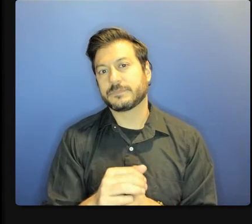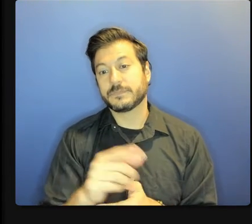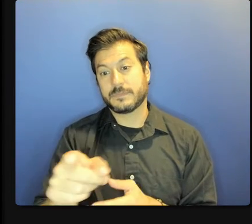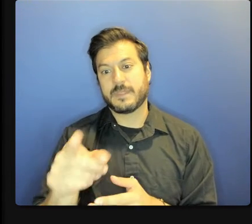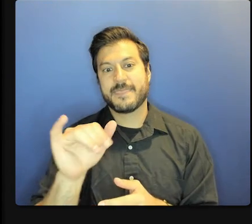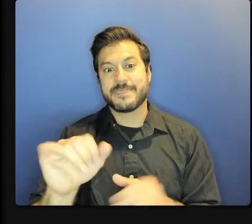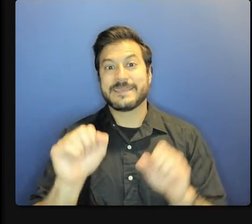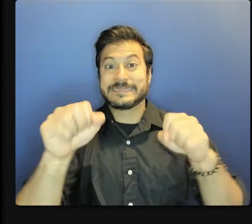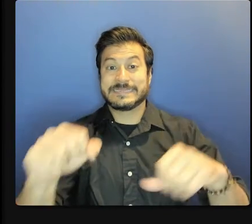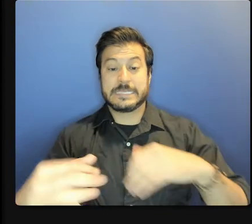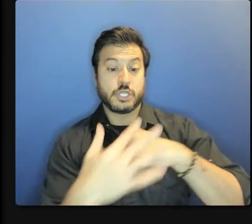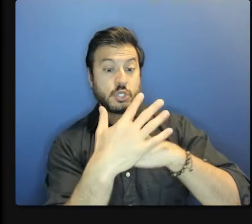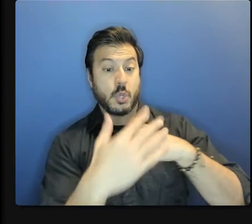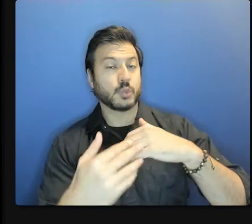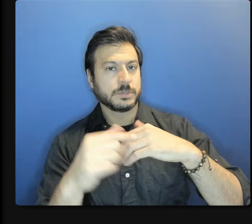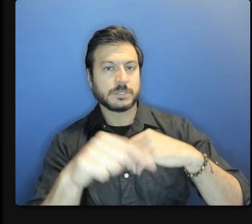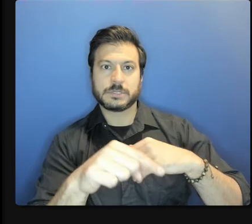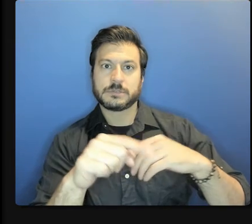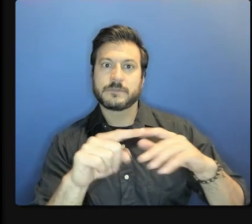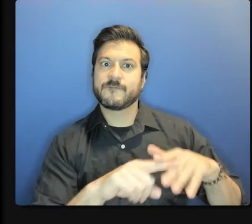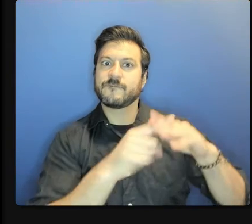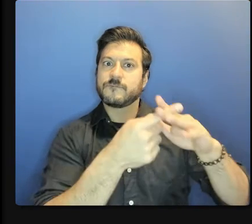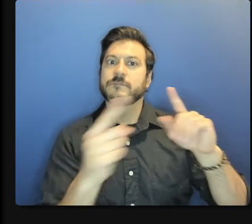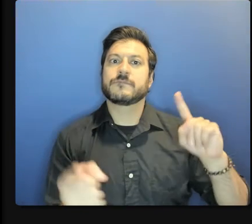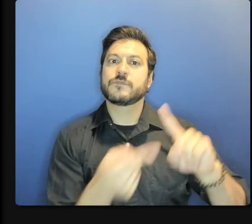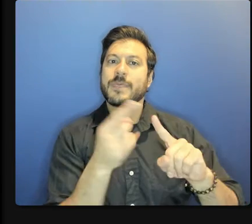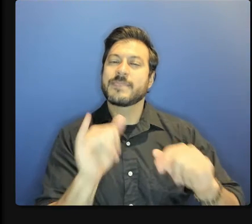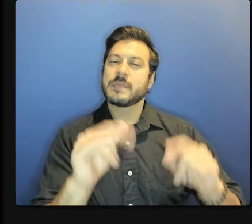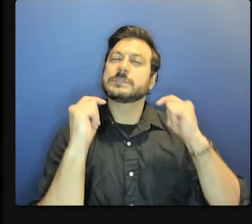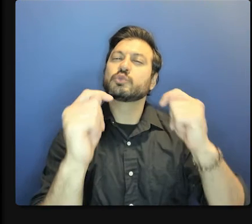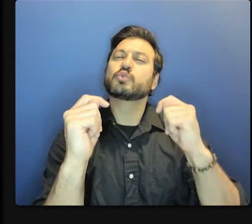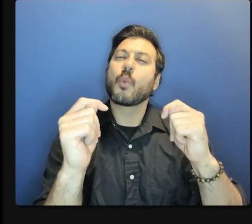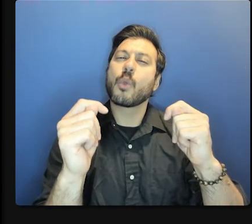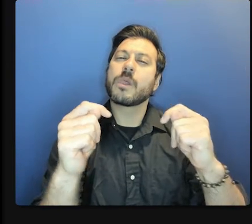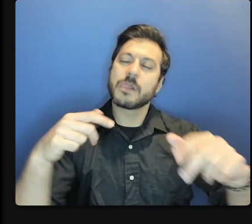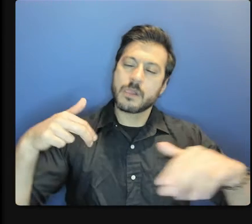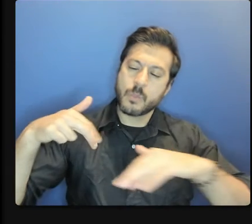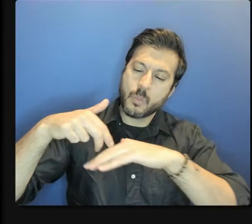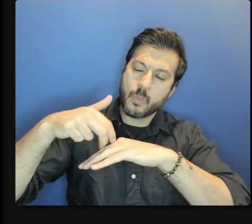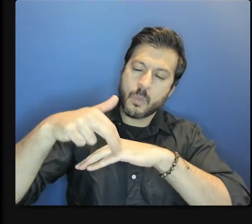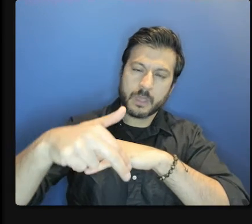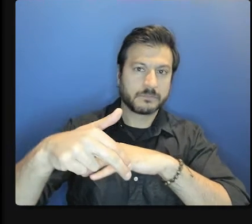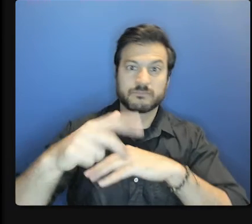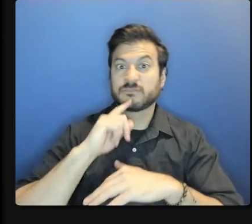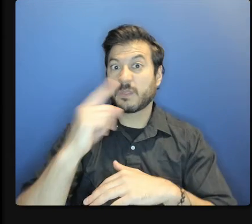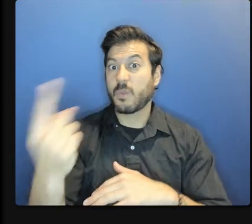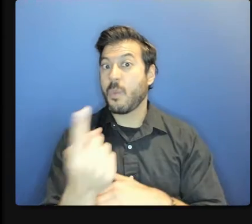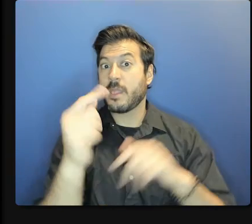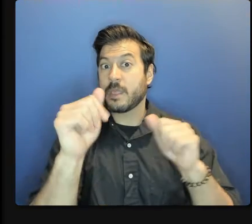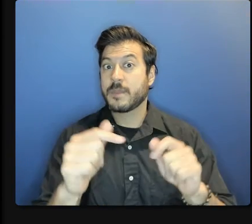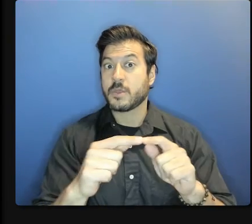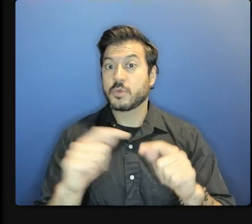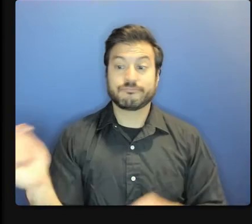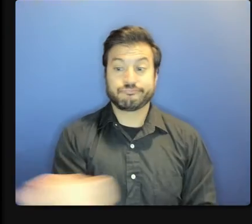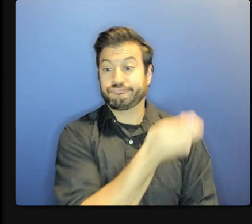The Squid Coast level of Minecraft Dungeons is a tutorial for the game's mechanics. You walk through that level with initially, only the ability